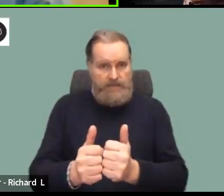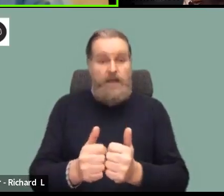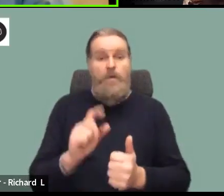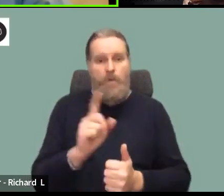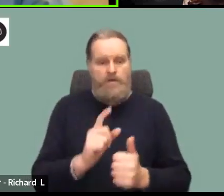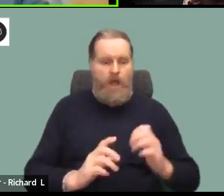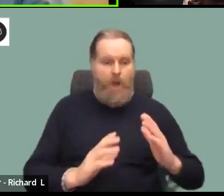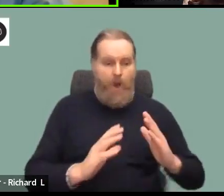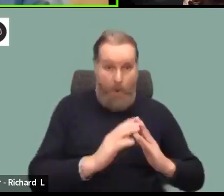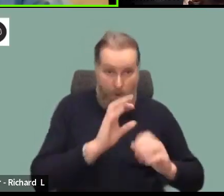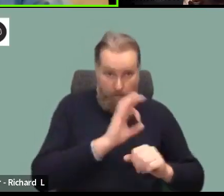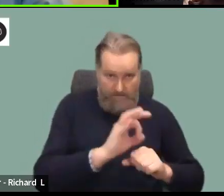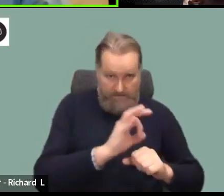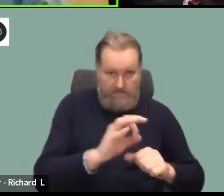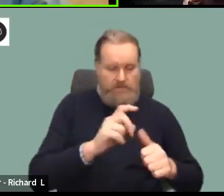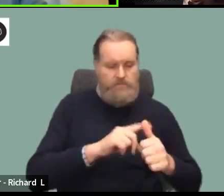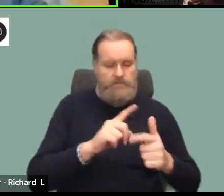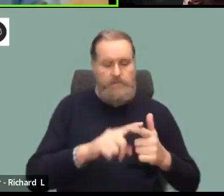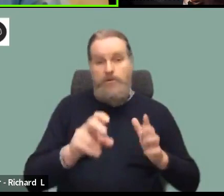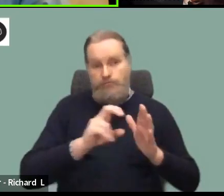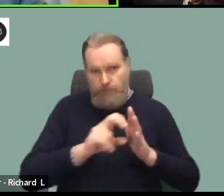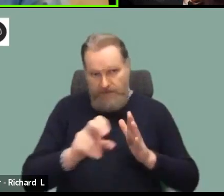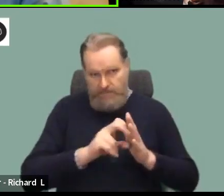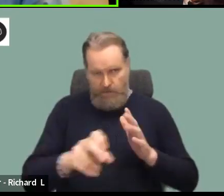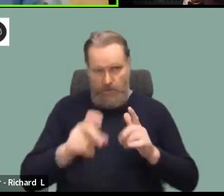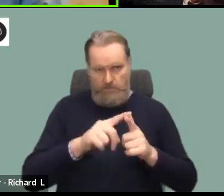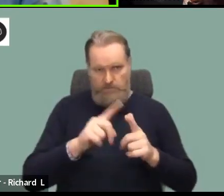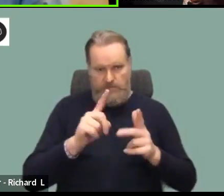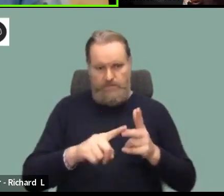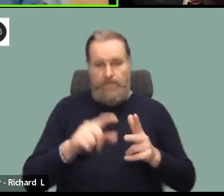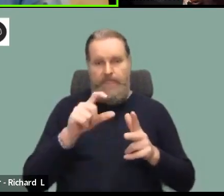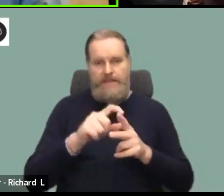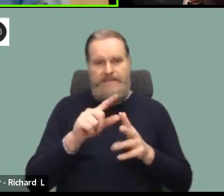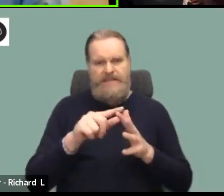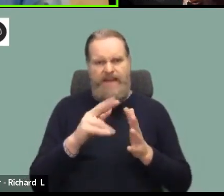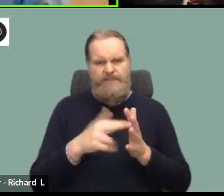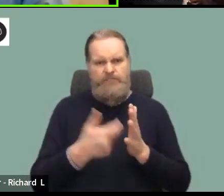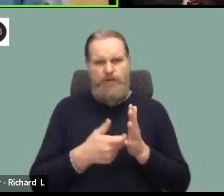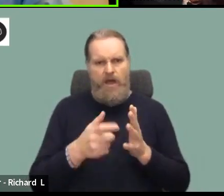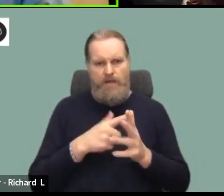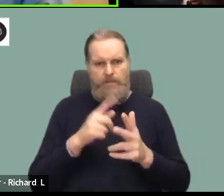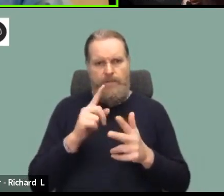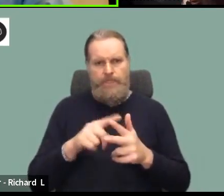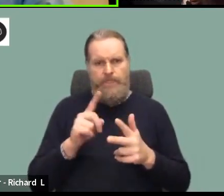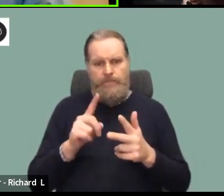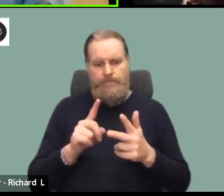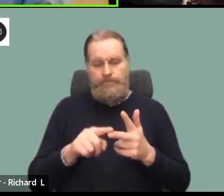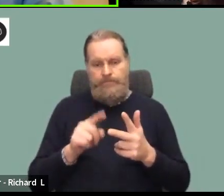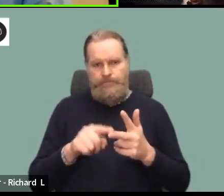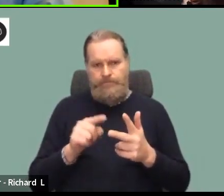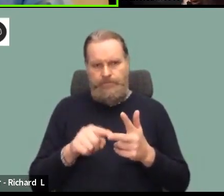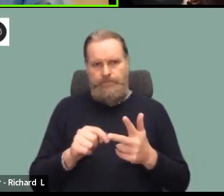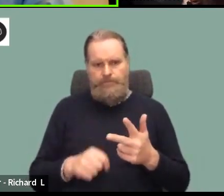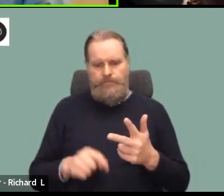far that the NFC as agreed covers members in the home office. ce in transport, an indie ce in transport, and in there for us ce in transport, an in depth for an interview or payments agency